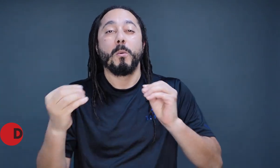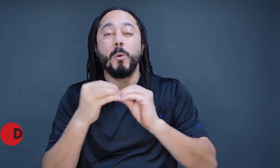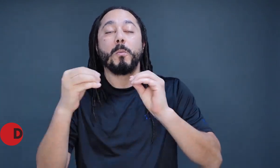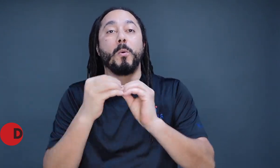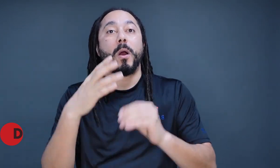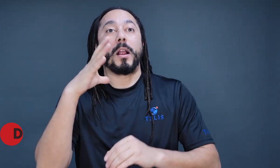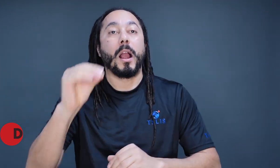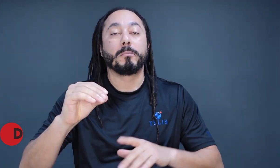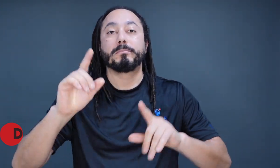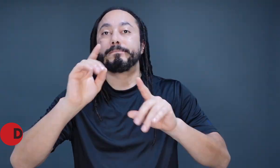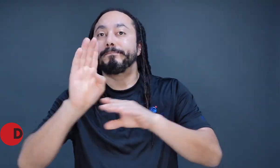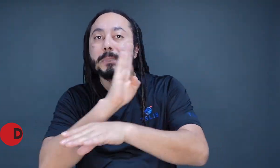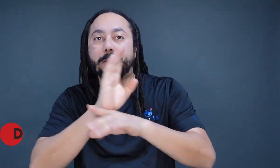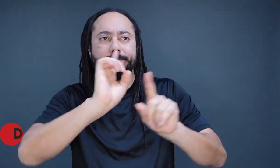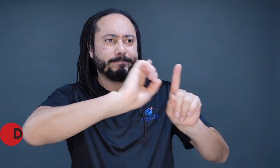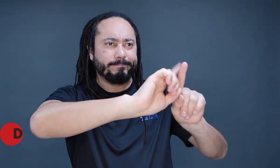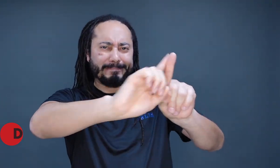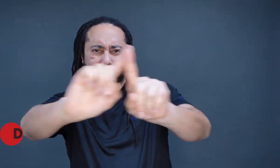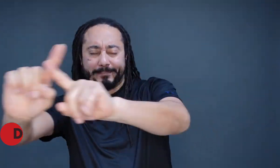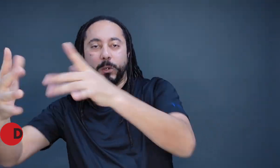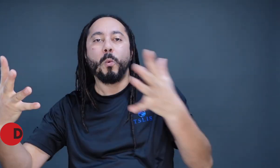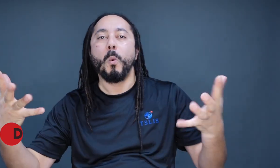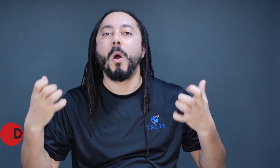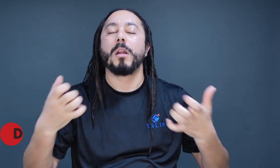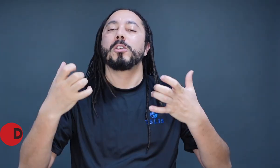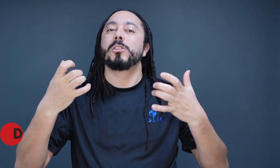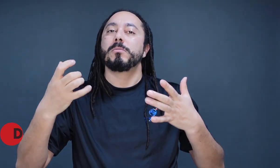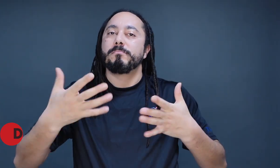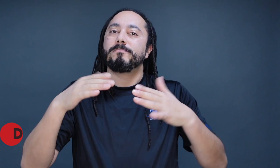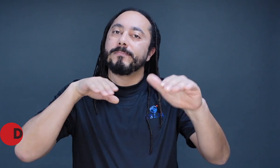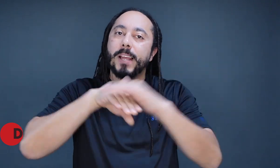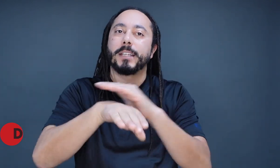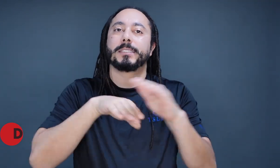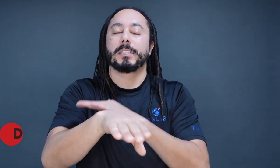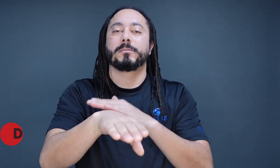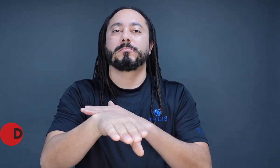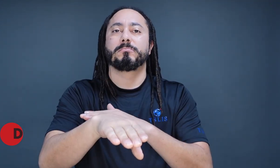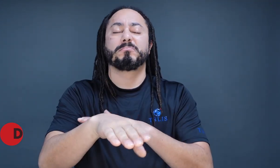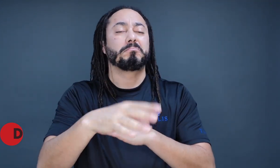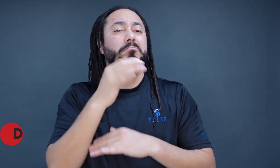So now if the Deaf person is there, or not, we are still asked